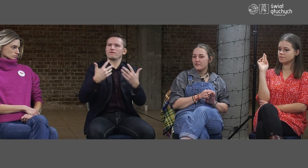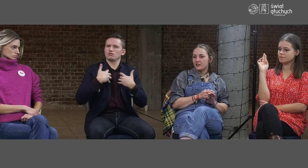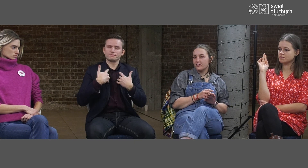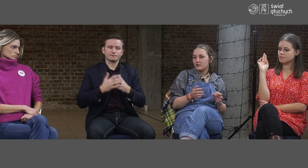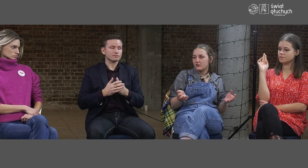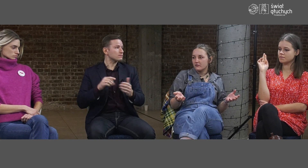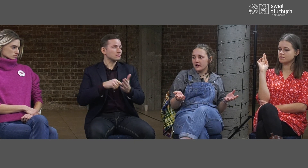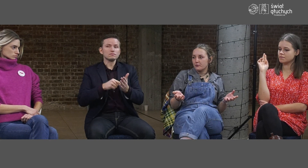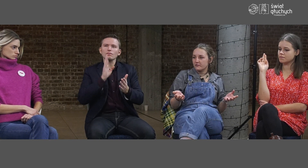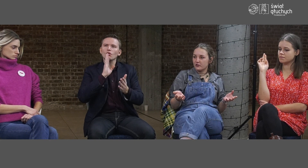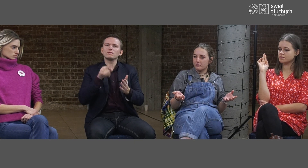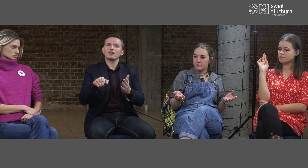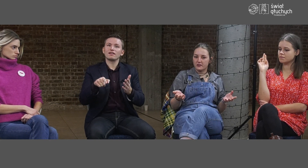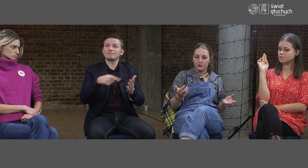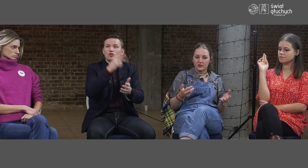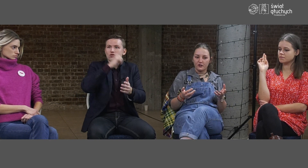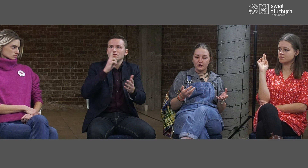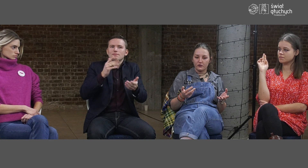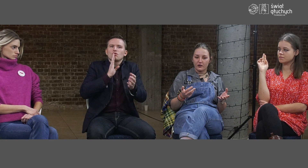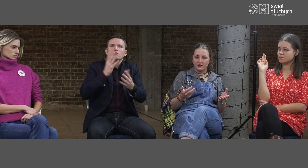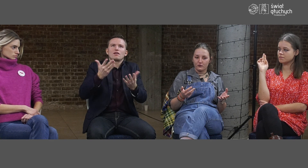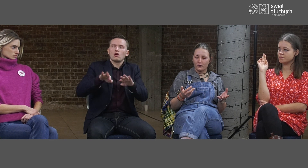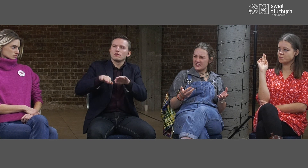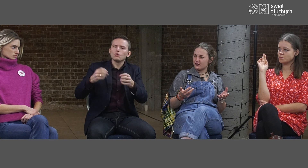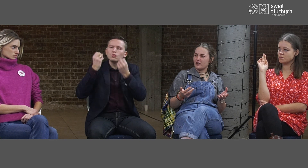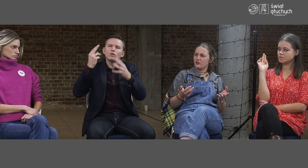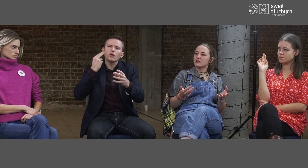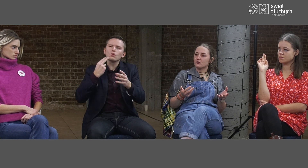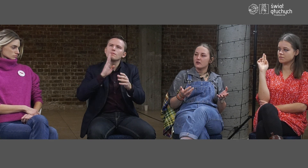In some cases, it is even seen as something regressive —